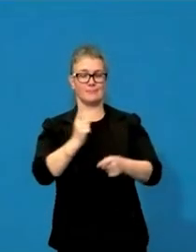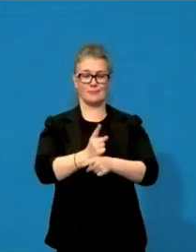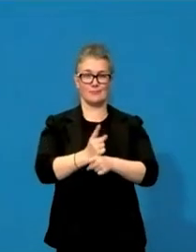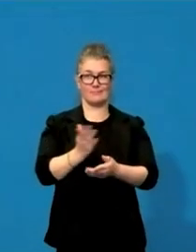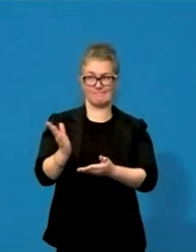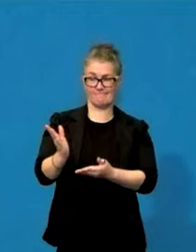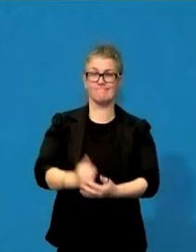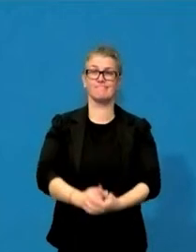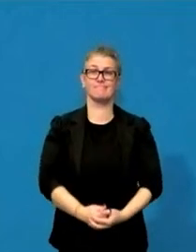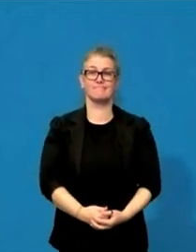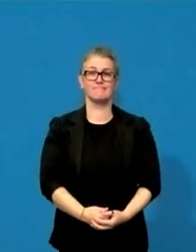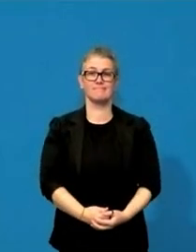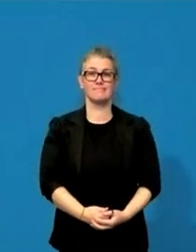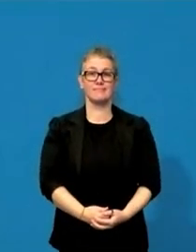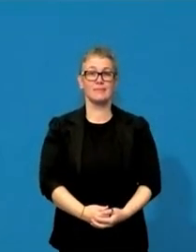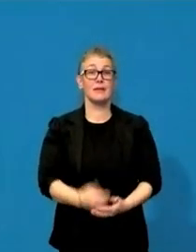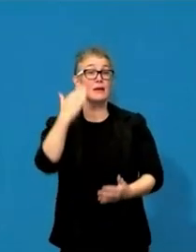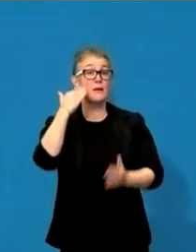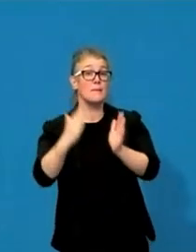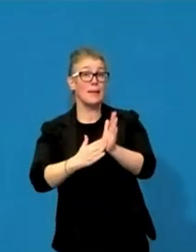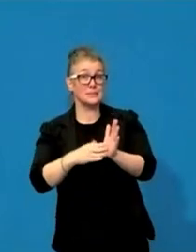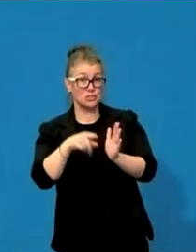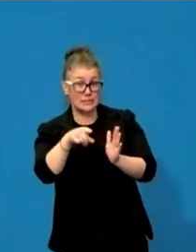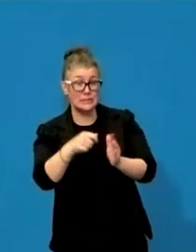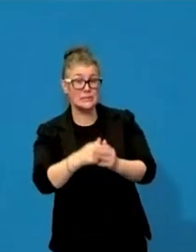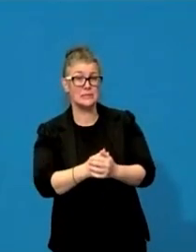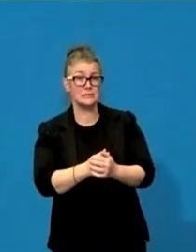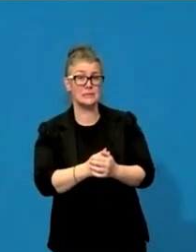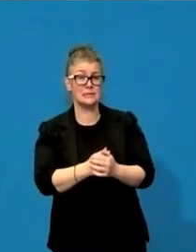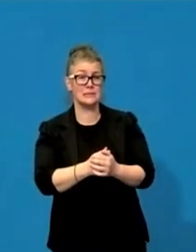Marmingee, I wonder whether you might give the Royal Commission a little bit